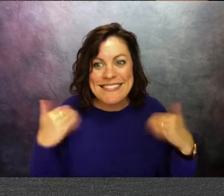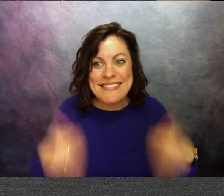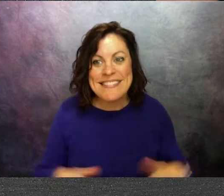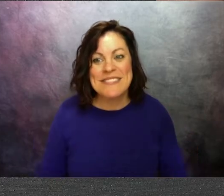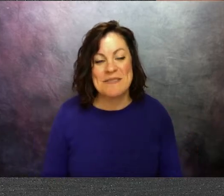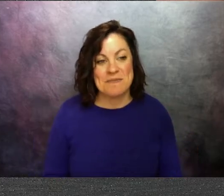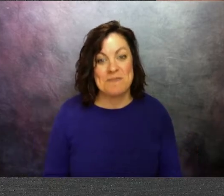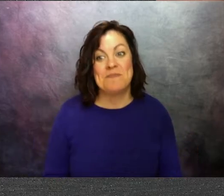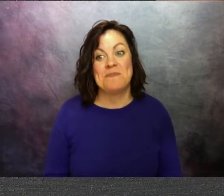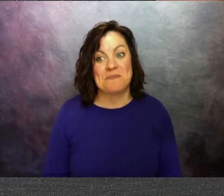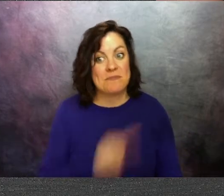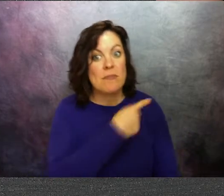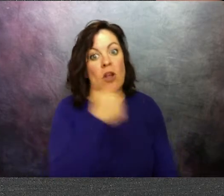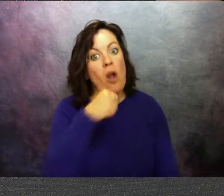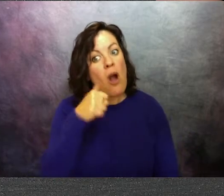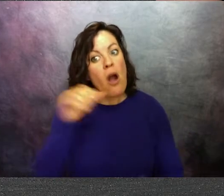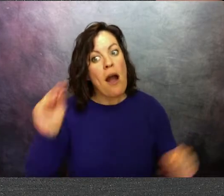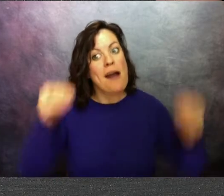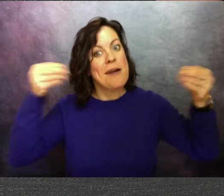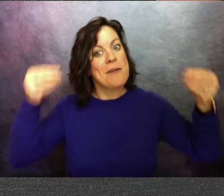she's holding the map of her bedroom, that she drew.